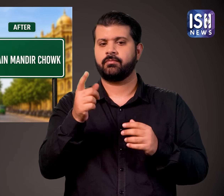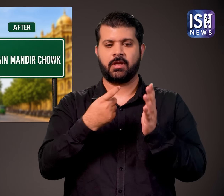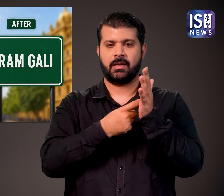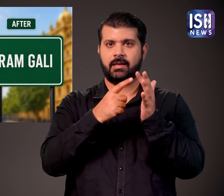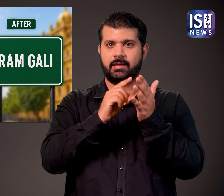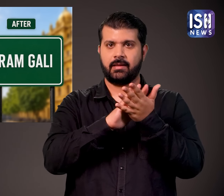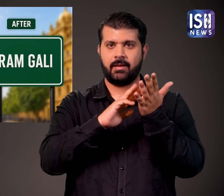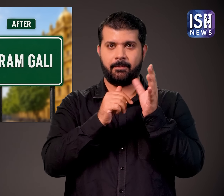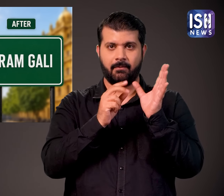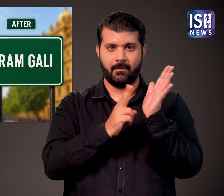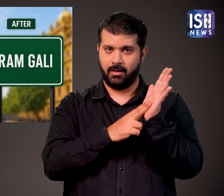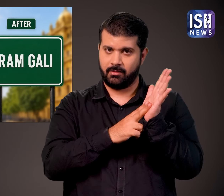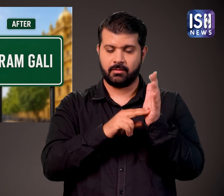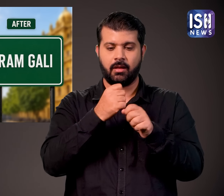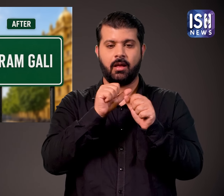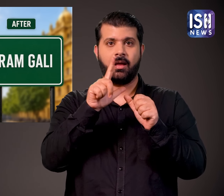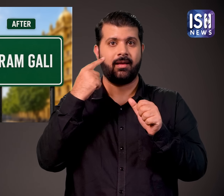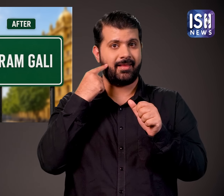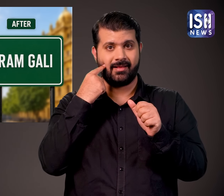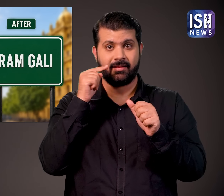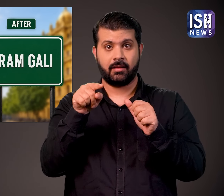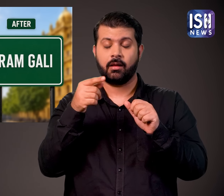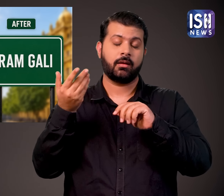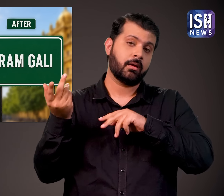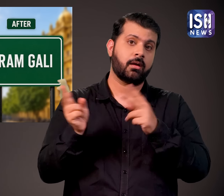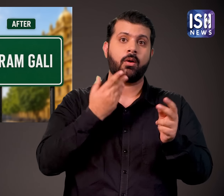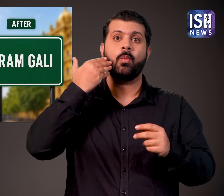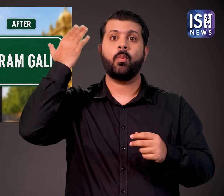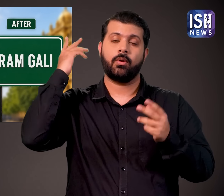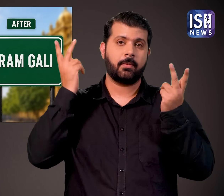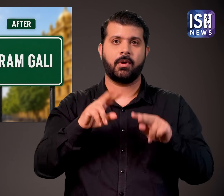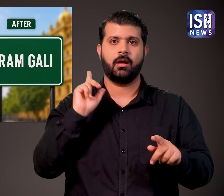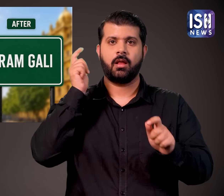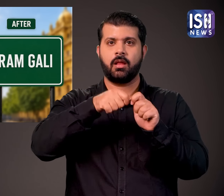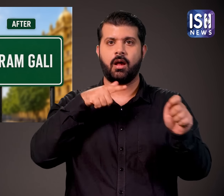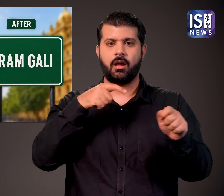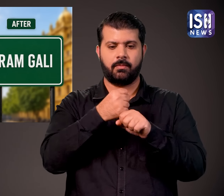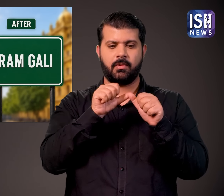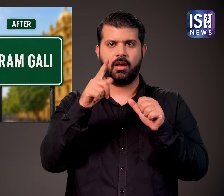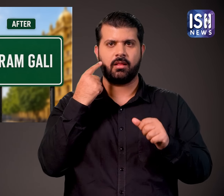and Rehman Gali is back to being called Ram Gali.